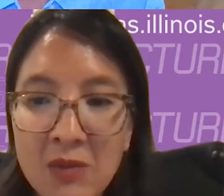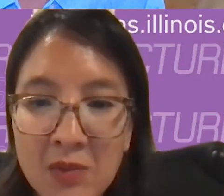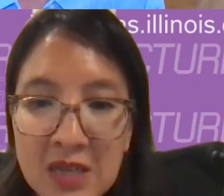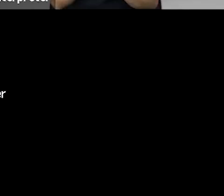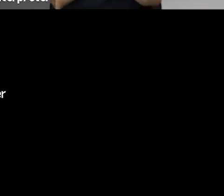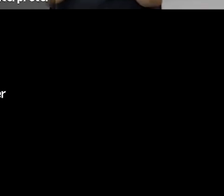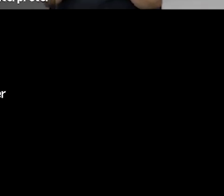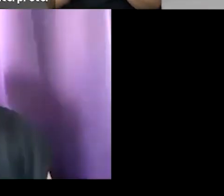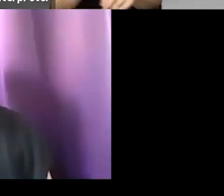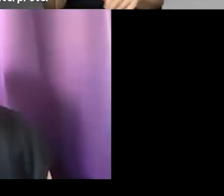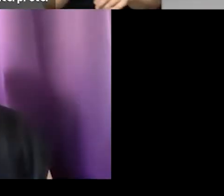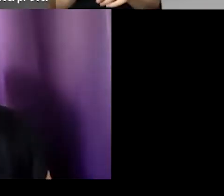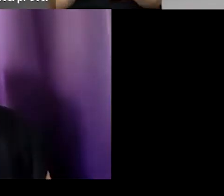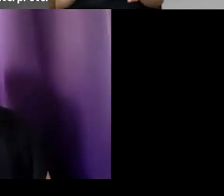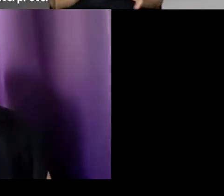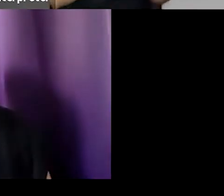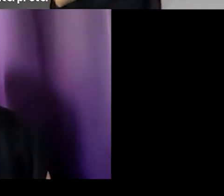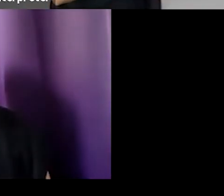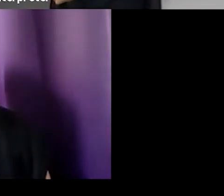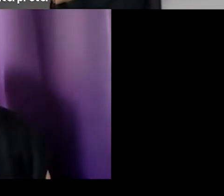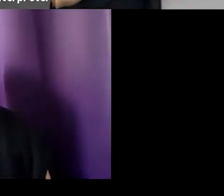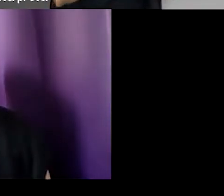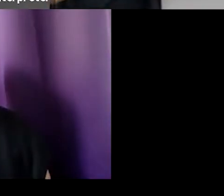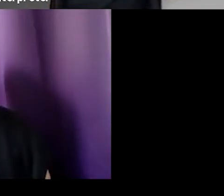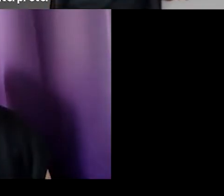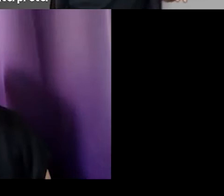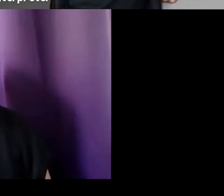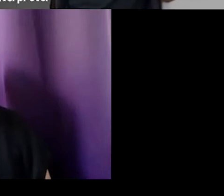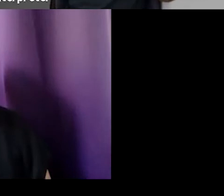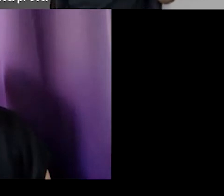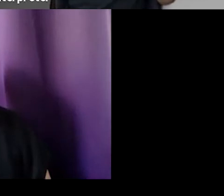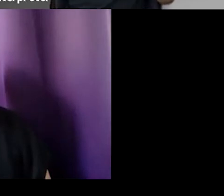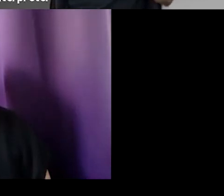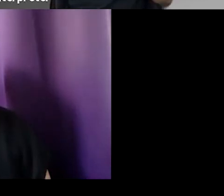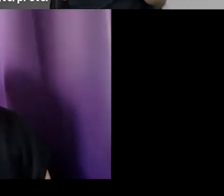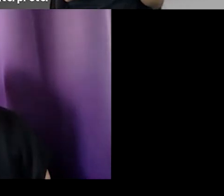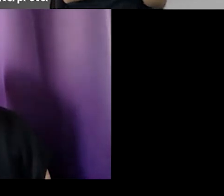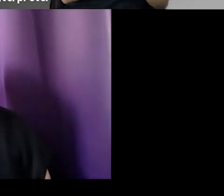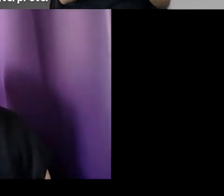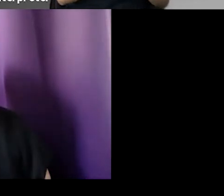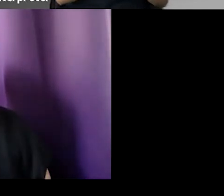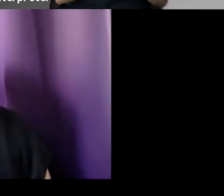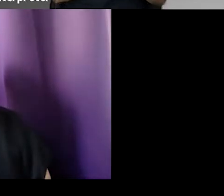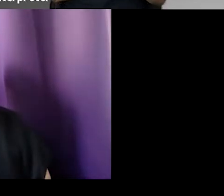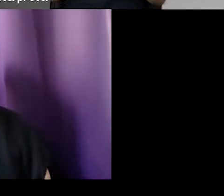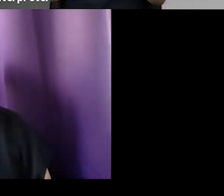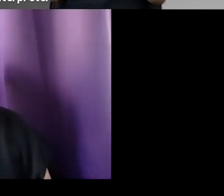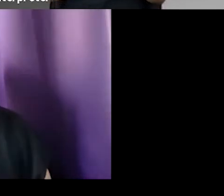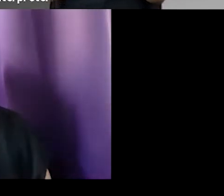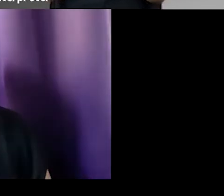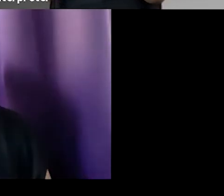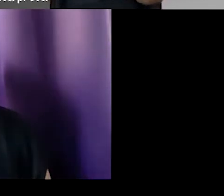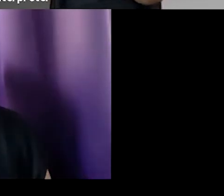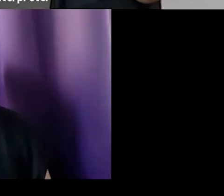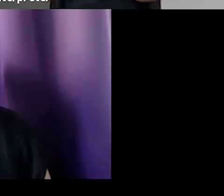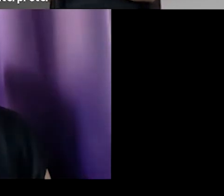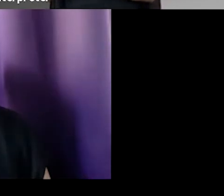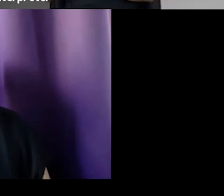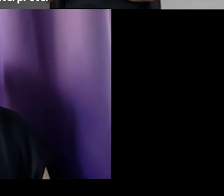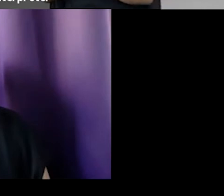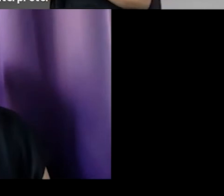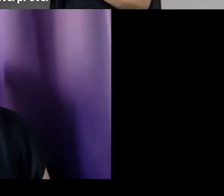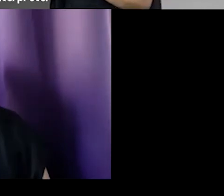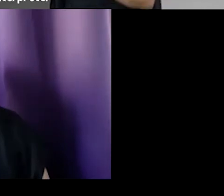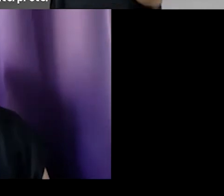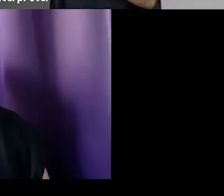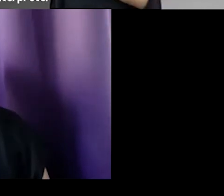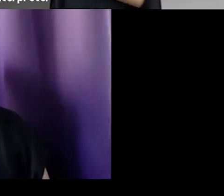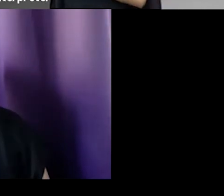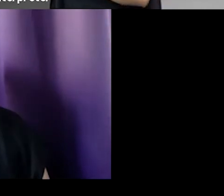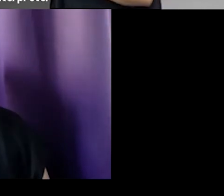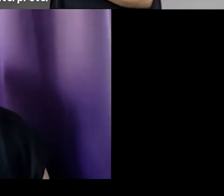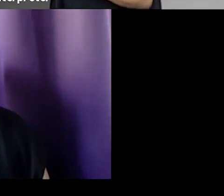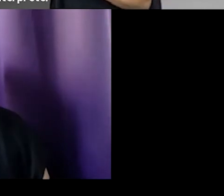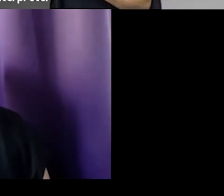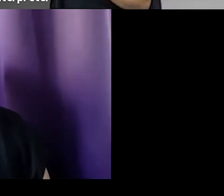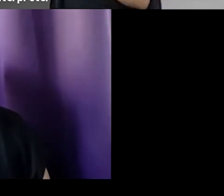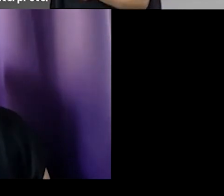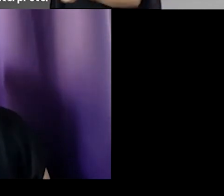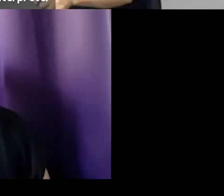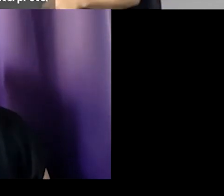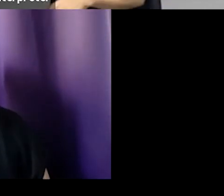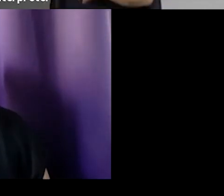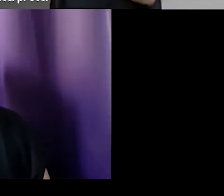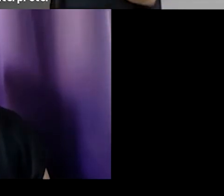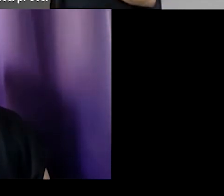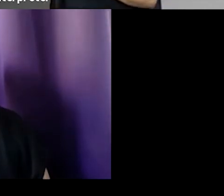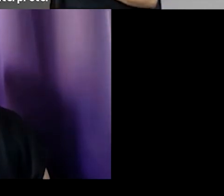being representative of the audience who would benefit from Digital contact tracing. To what extent is it shaped by situation where fixing structural health care needs is just too hard or out of scope for the IT sector.